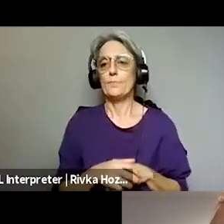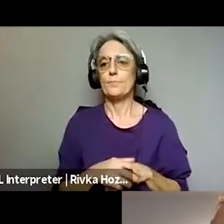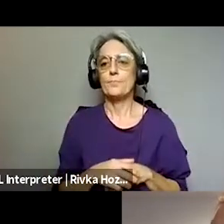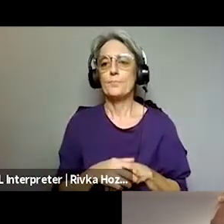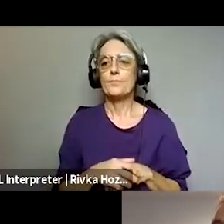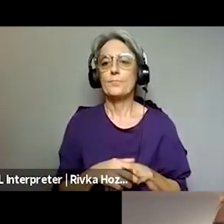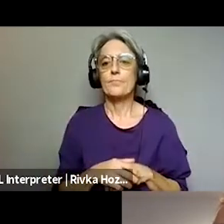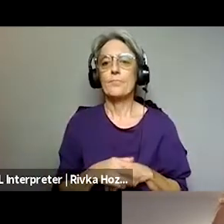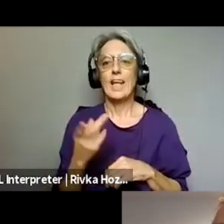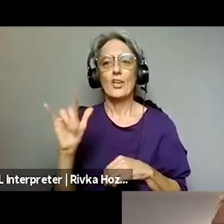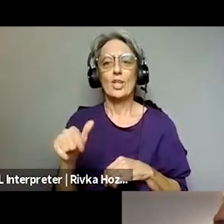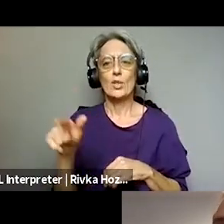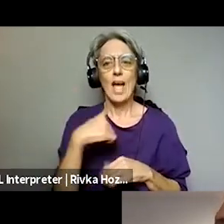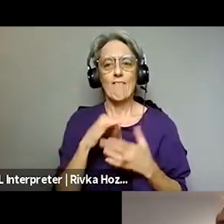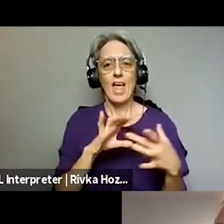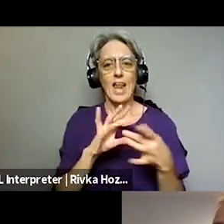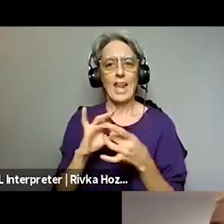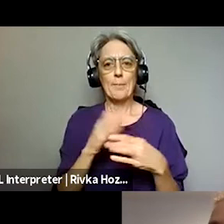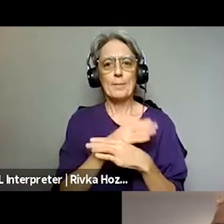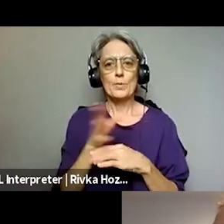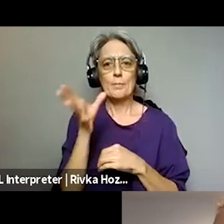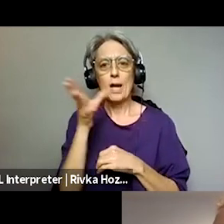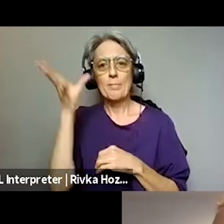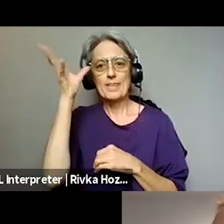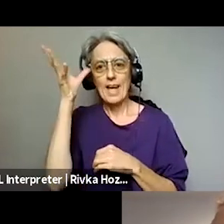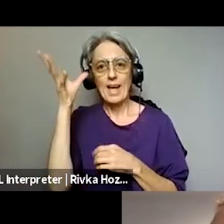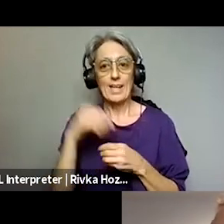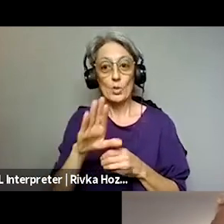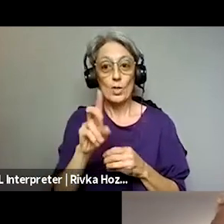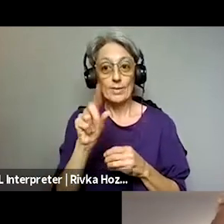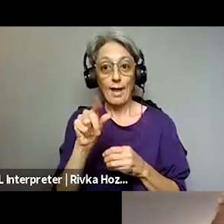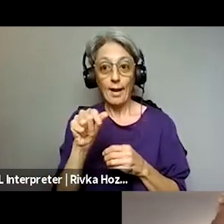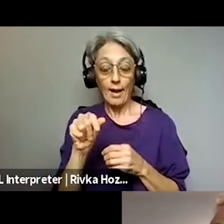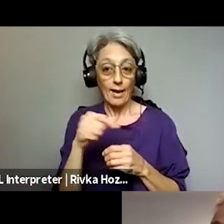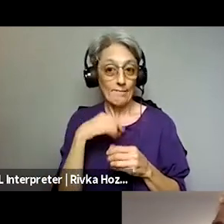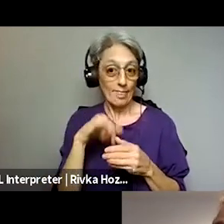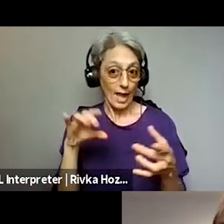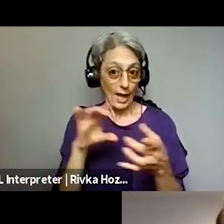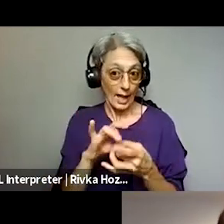that linkage between mom and dad in your data, but it’ll be interesting to have that resource.